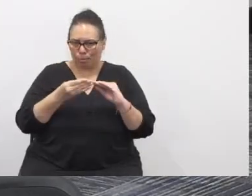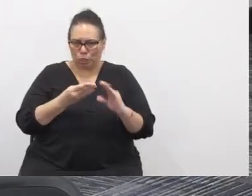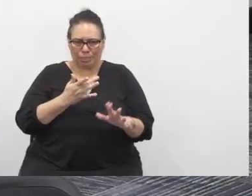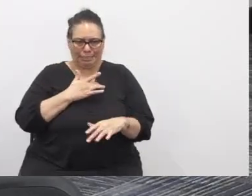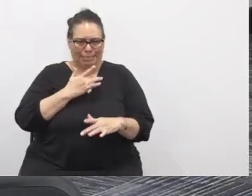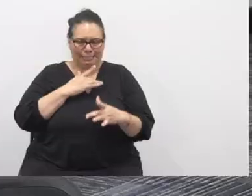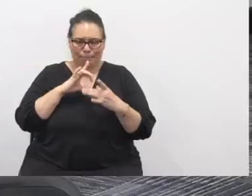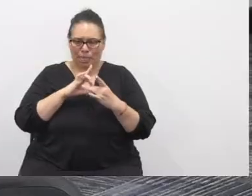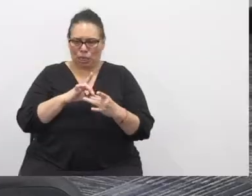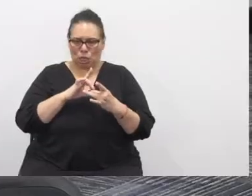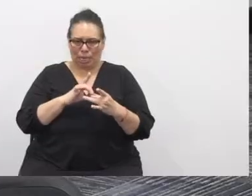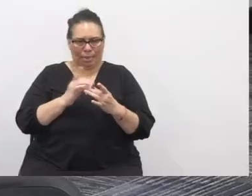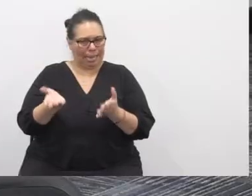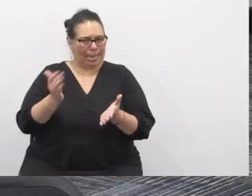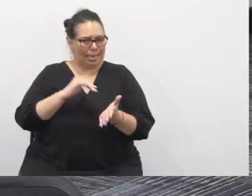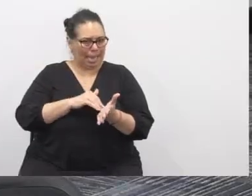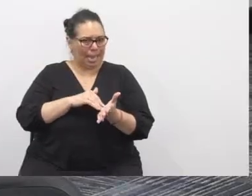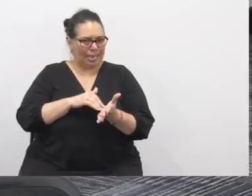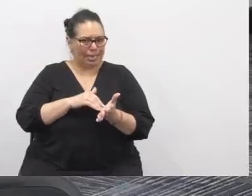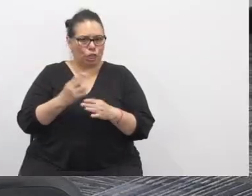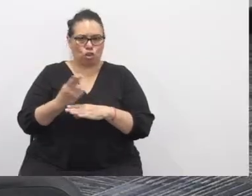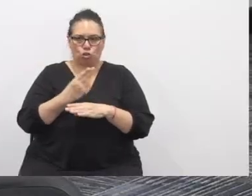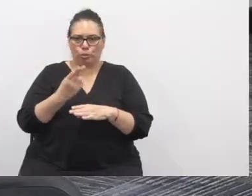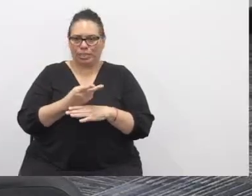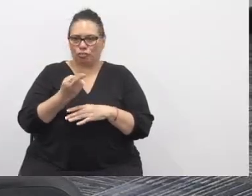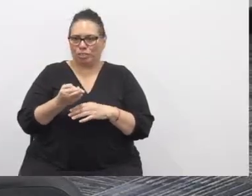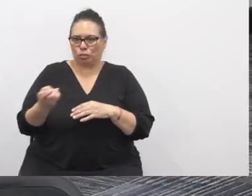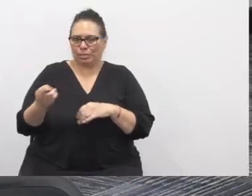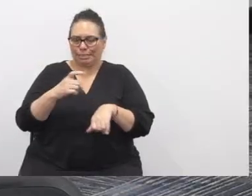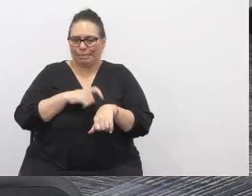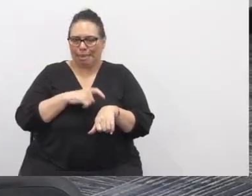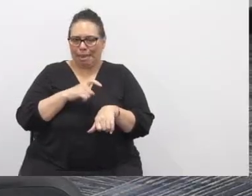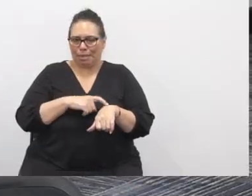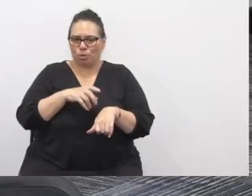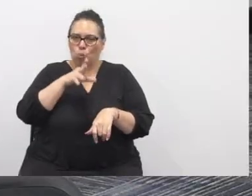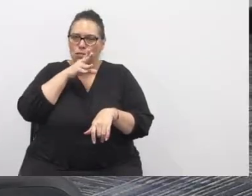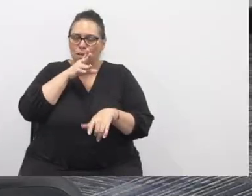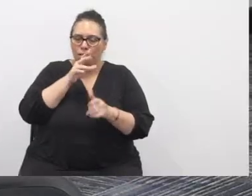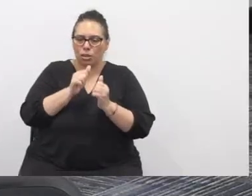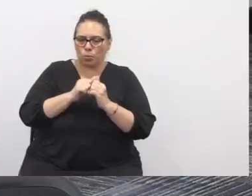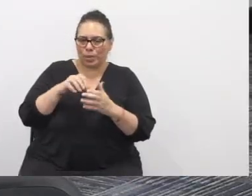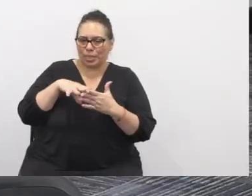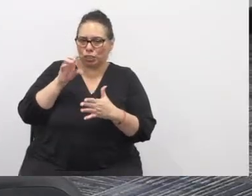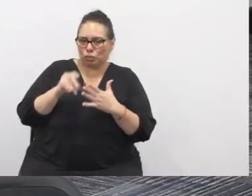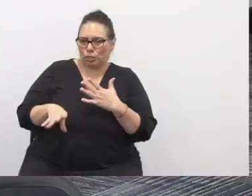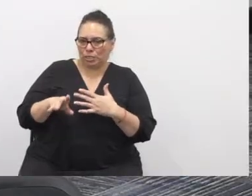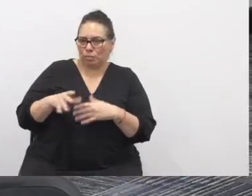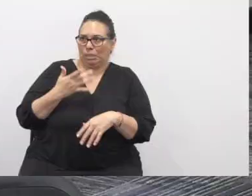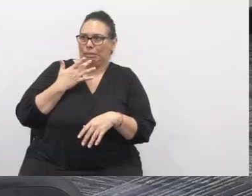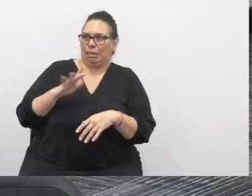But again, we're using our resources and our time. We're talking to our students. We are fortunate to have an advisory class